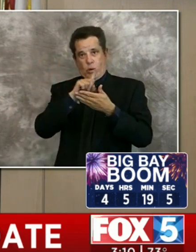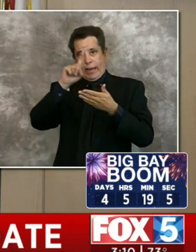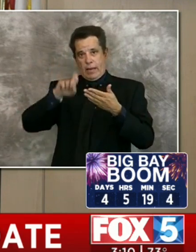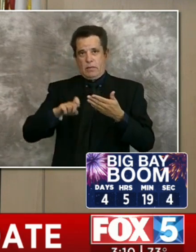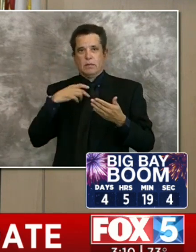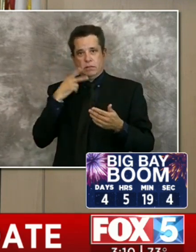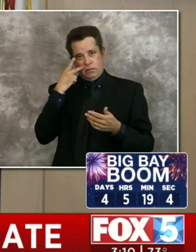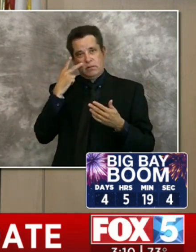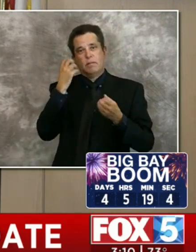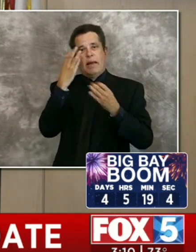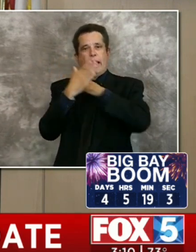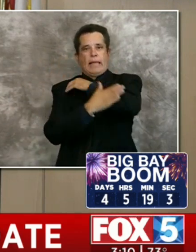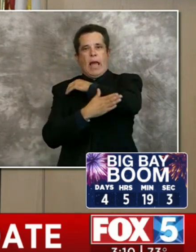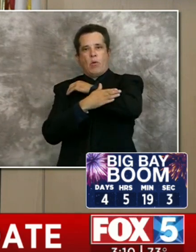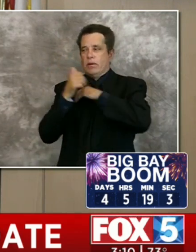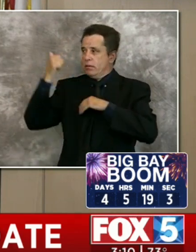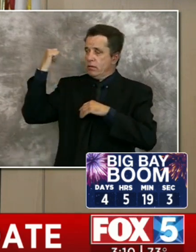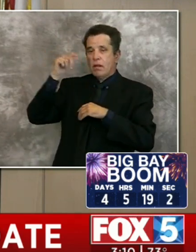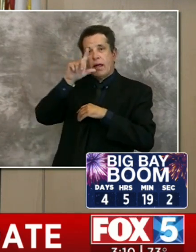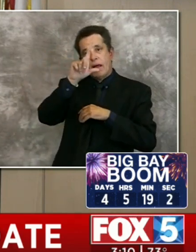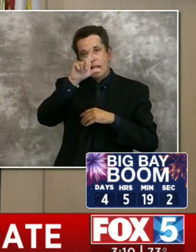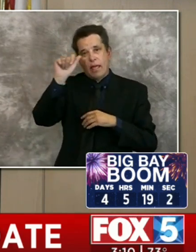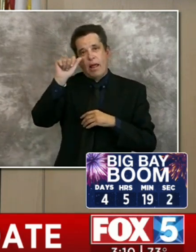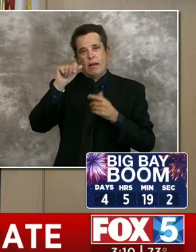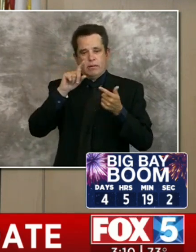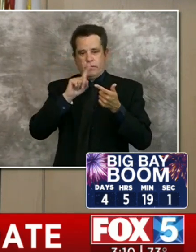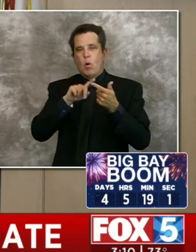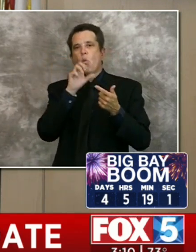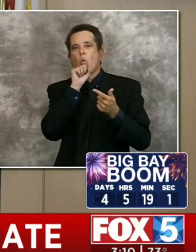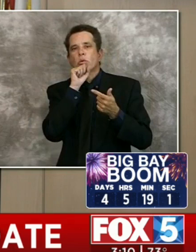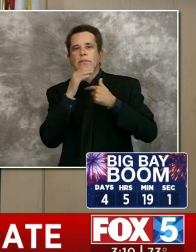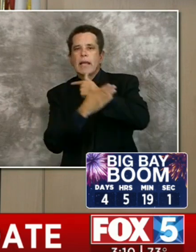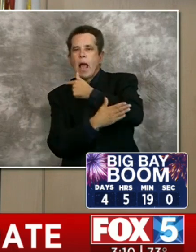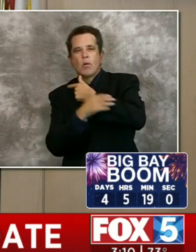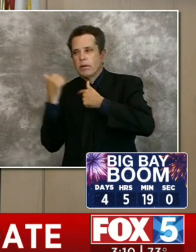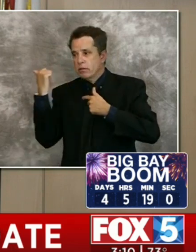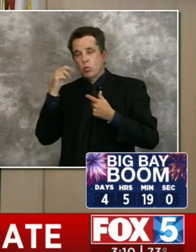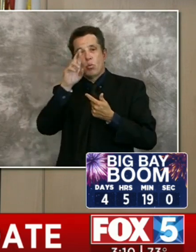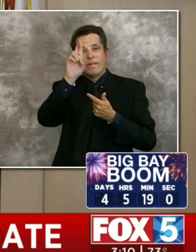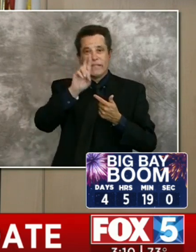THEIR HOUSE HOLES AS WE GO INTO THE HOLIDAY WEEKEND. WE ALSO KNOW THAT ALL OF OUR